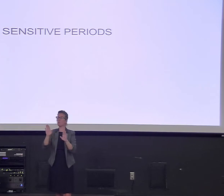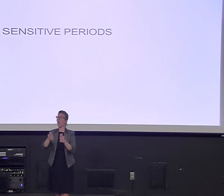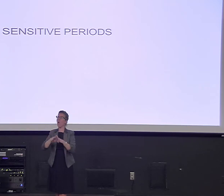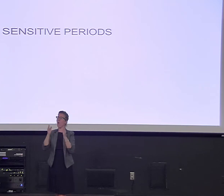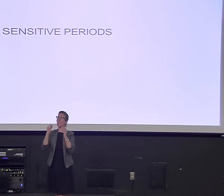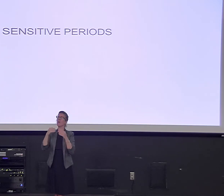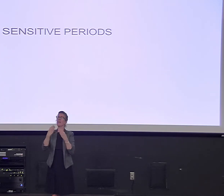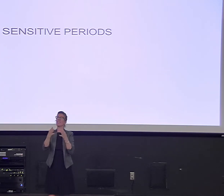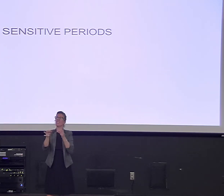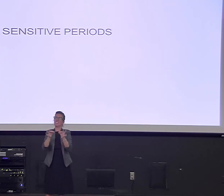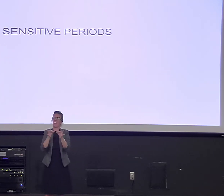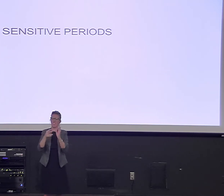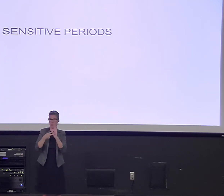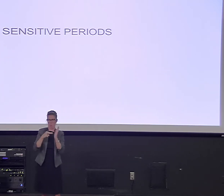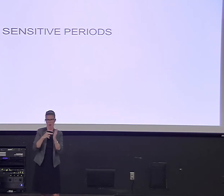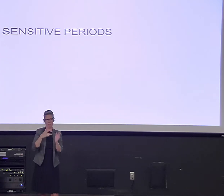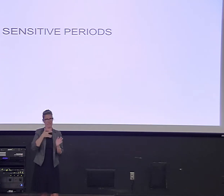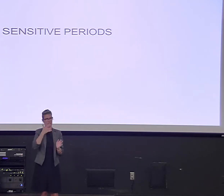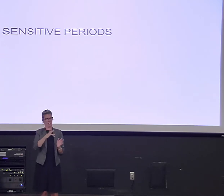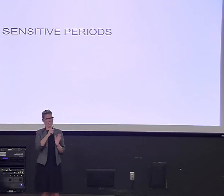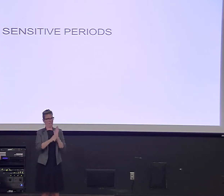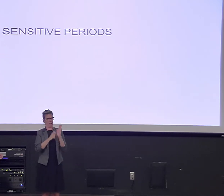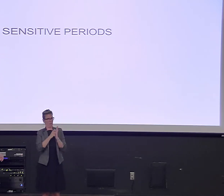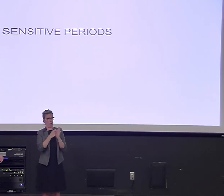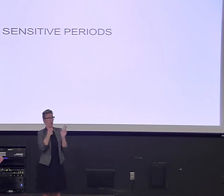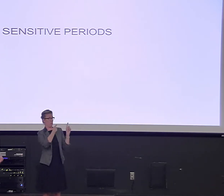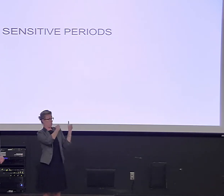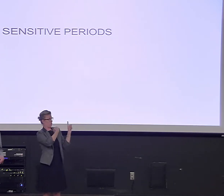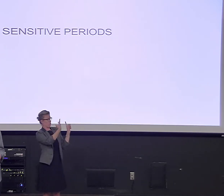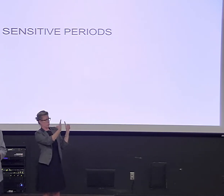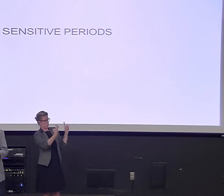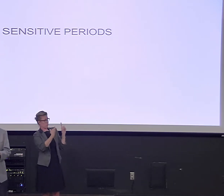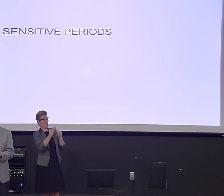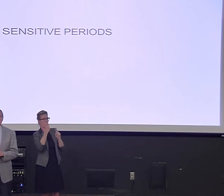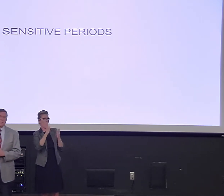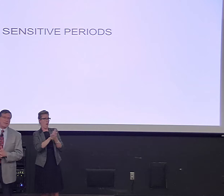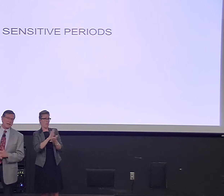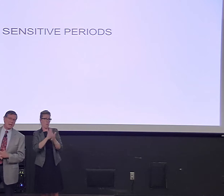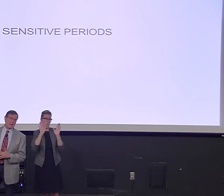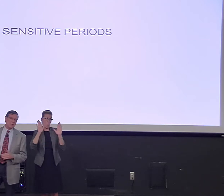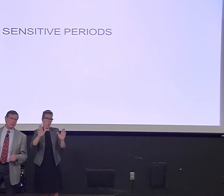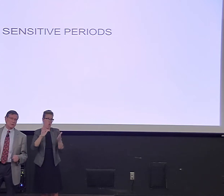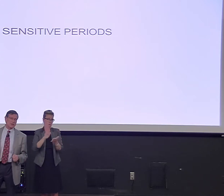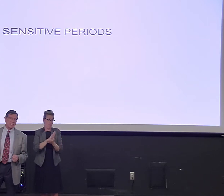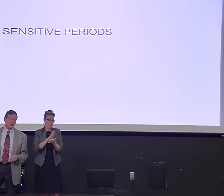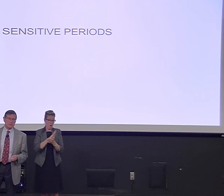of sensitive periods, I'm taking this definition from a wonderful paper that a neuroscientist